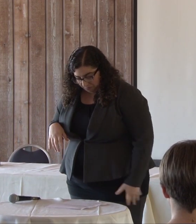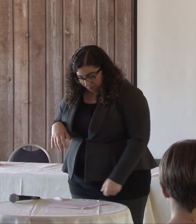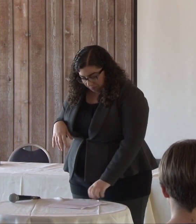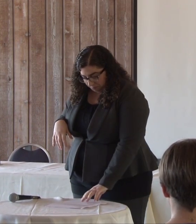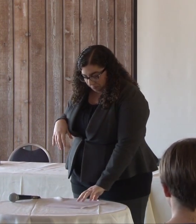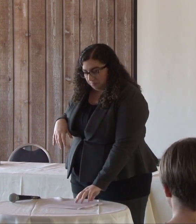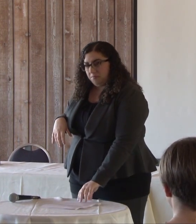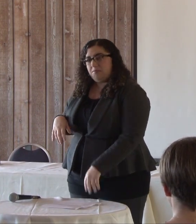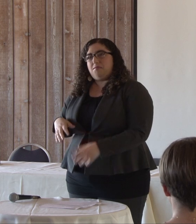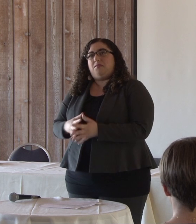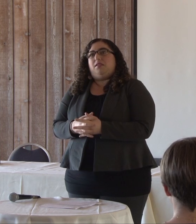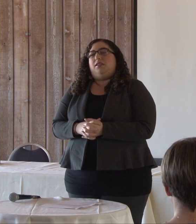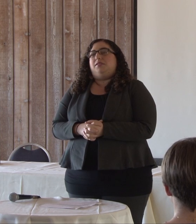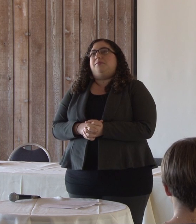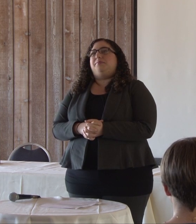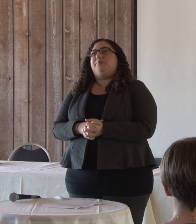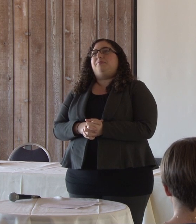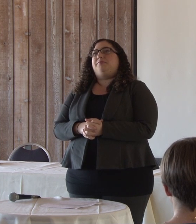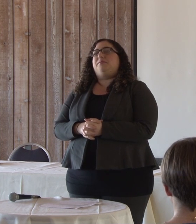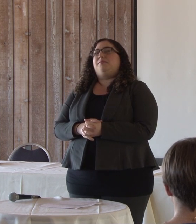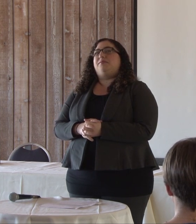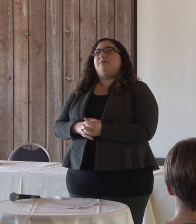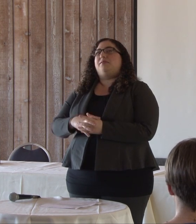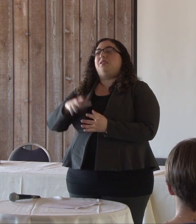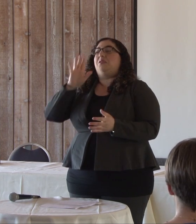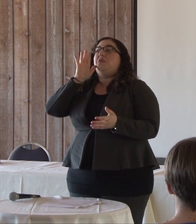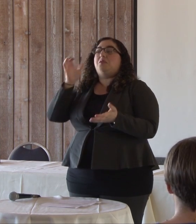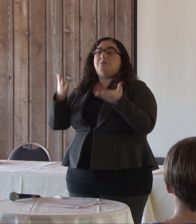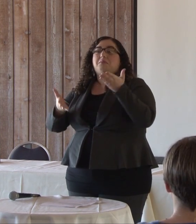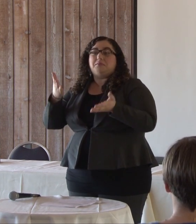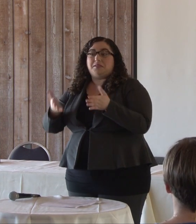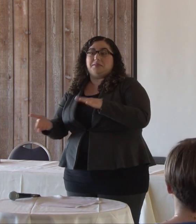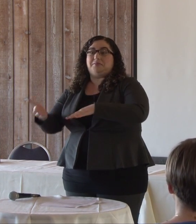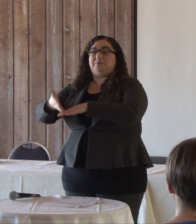was sitting in this box I'm supposed to click this thing and I had no idea what was going on.